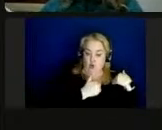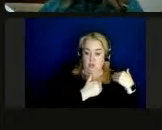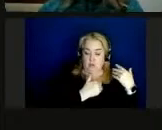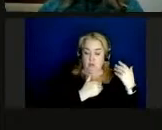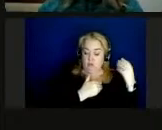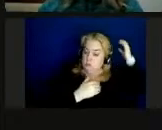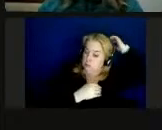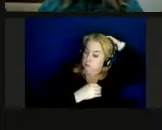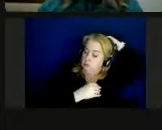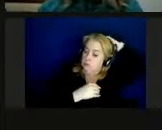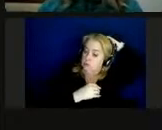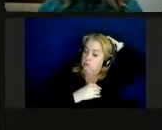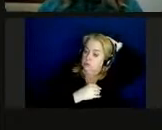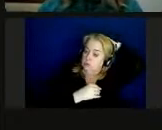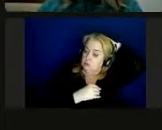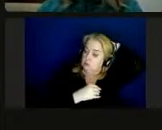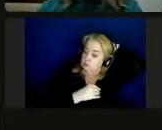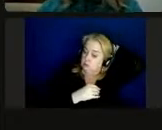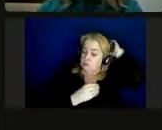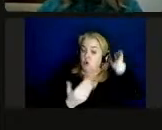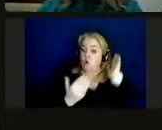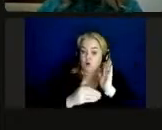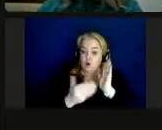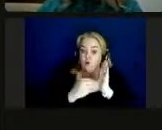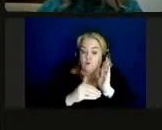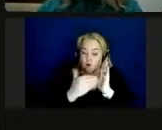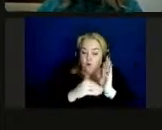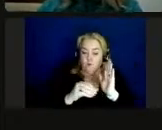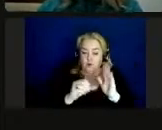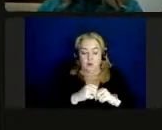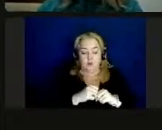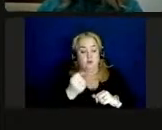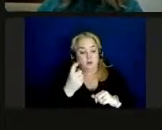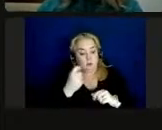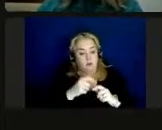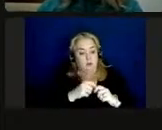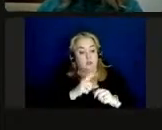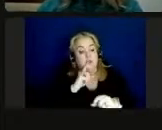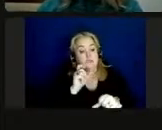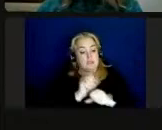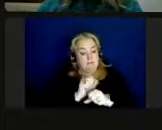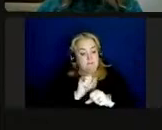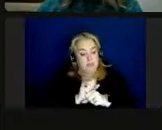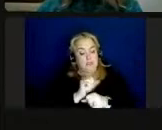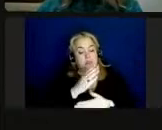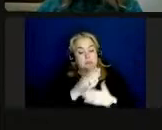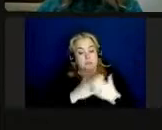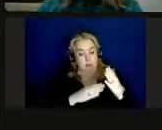REPORT. AND HERE WE ARE HAVEN'T BURDEN